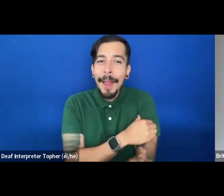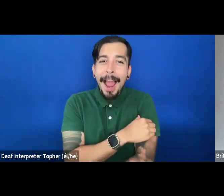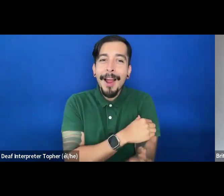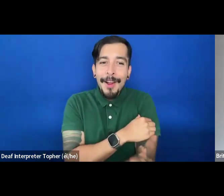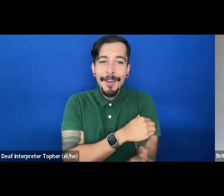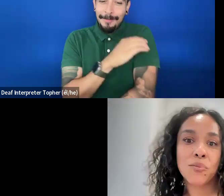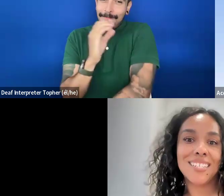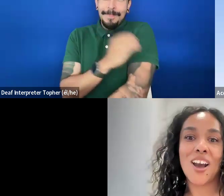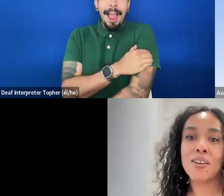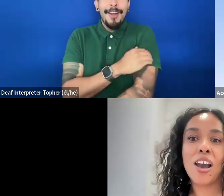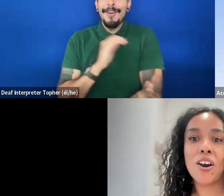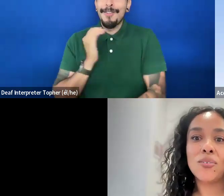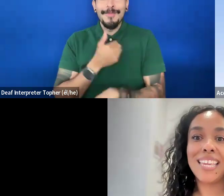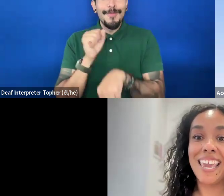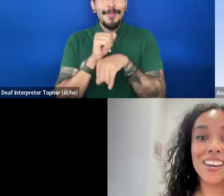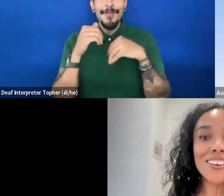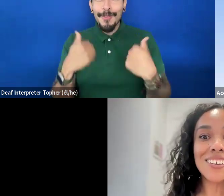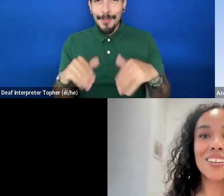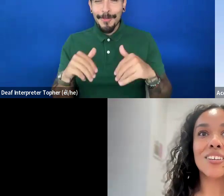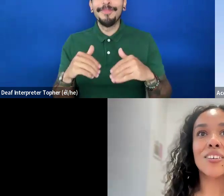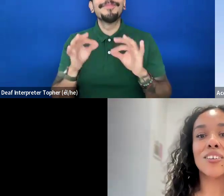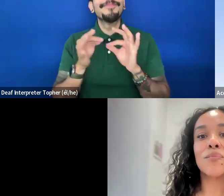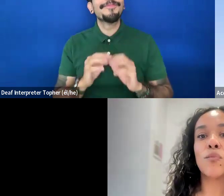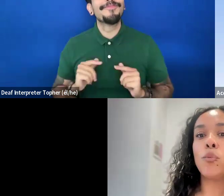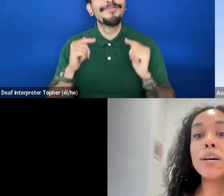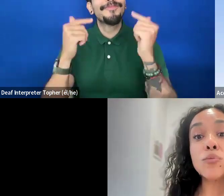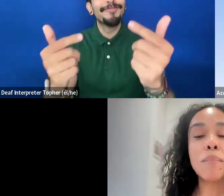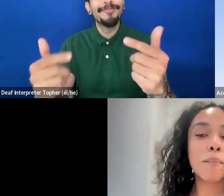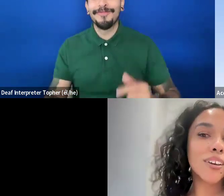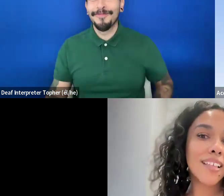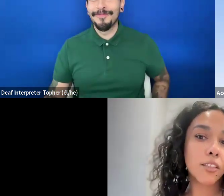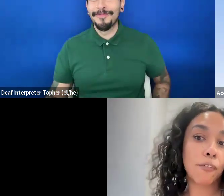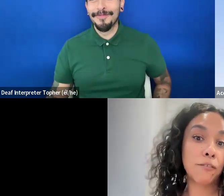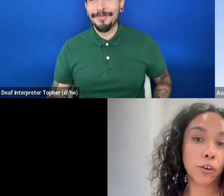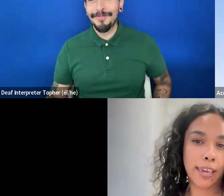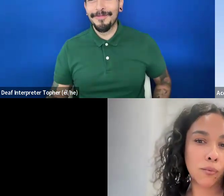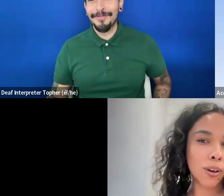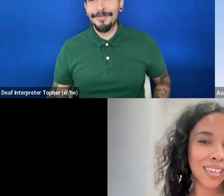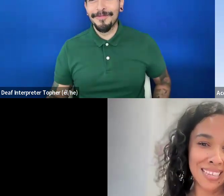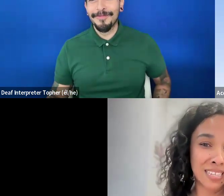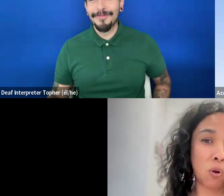Today, as we talk about care, we must remember that the fight for care work is